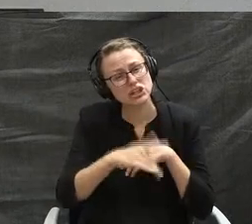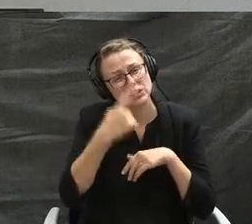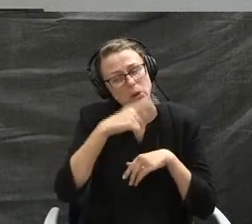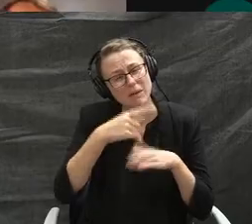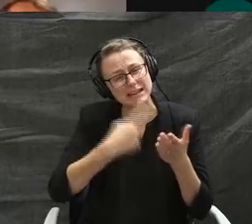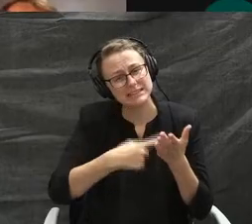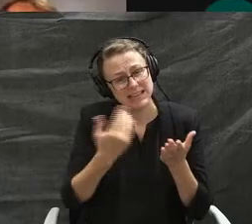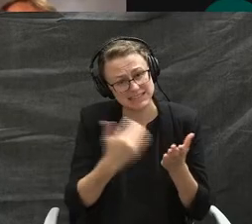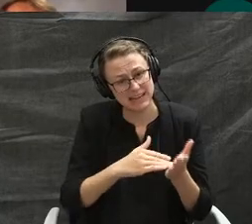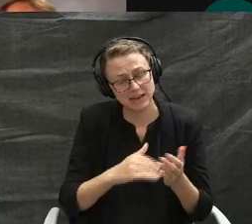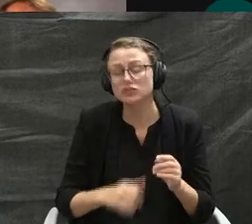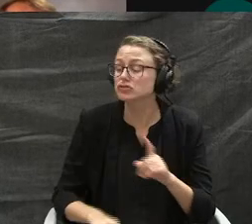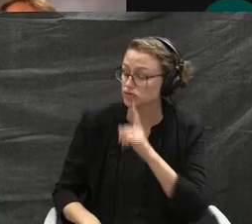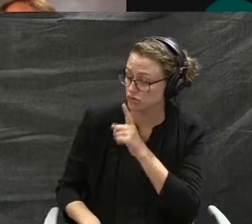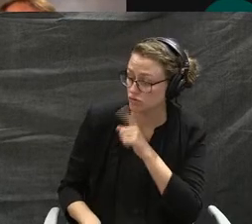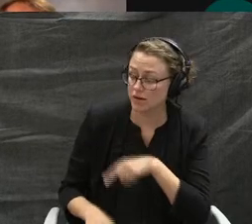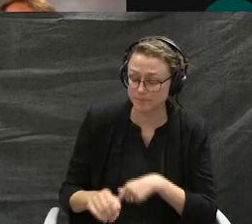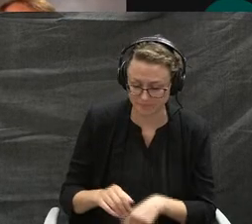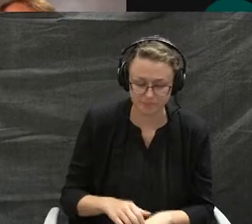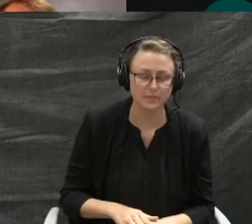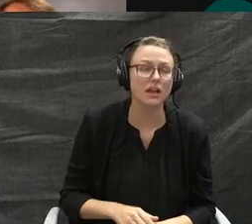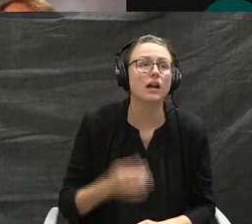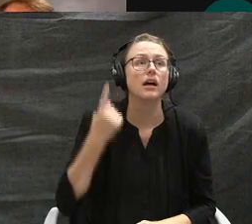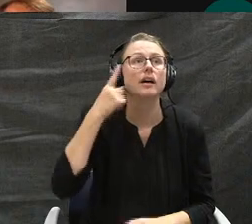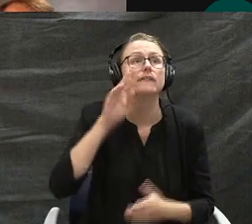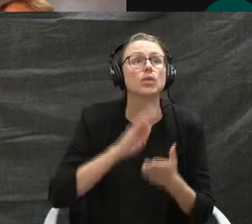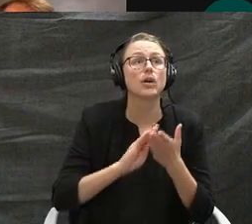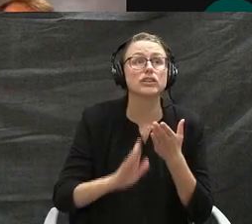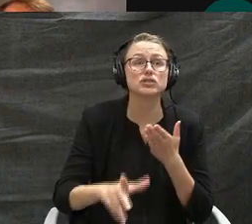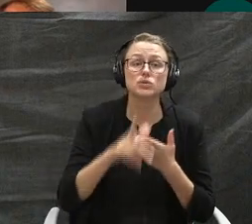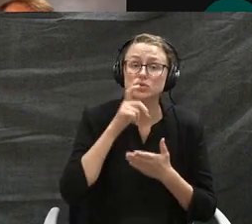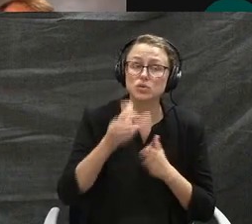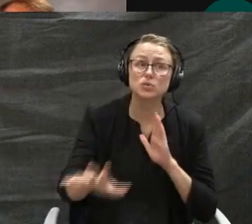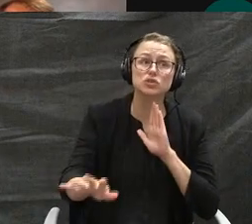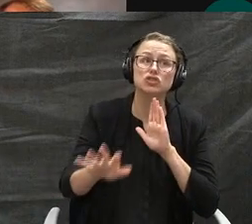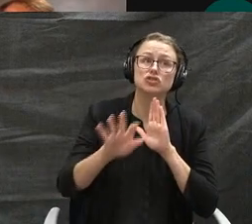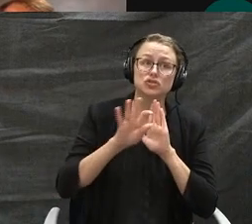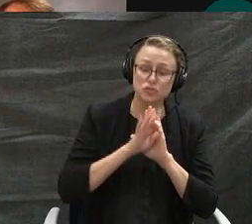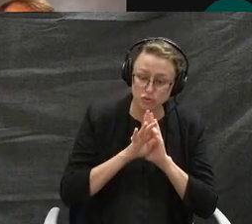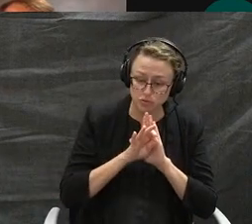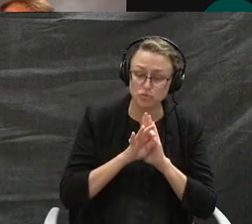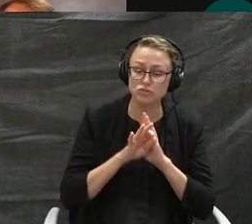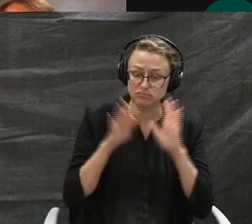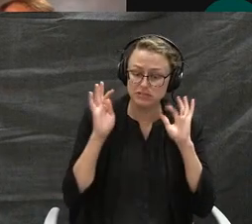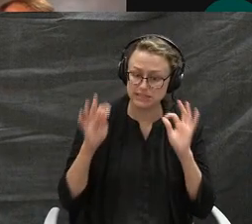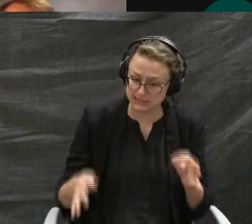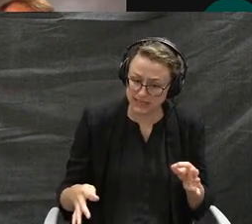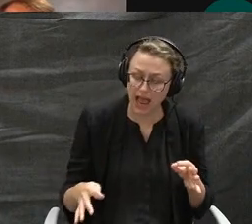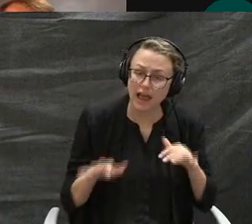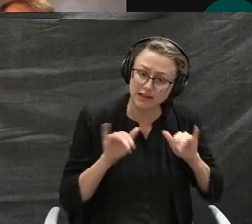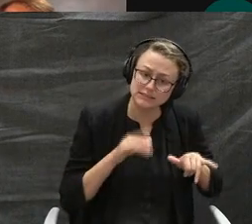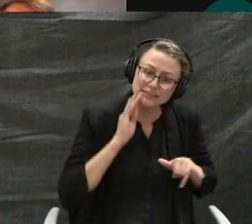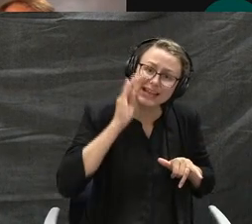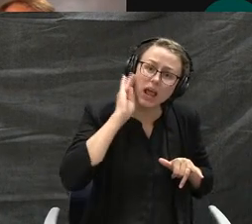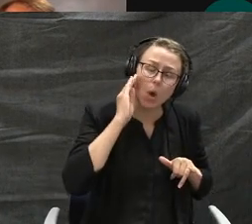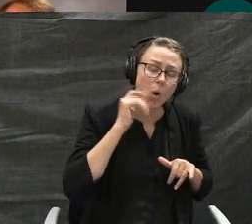Pressure can for the students were choosing to not be in school in the physical sense. I go back to a doctor, Peterson